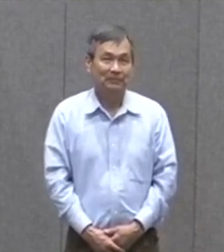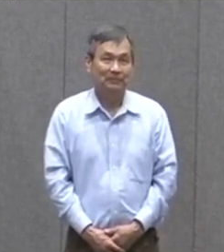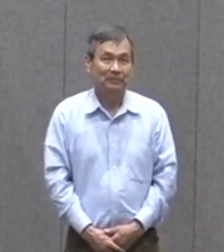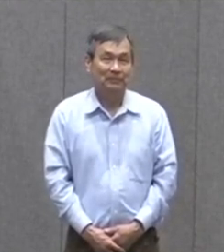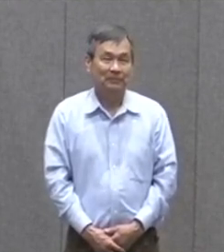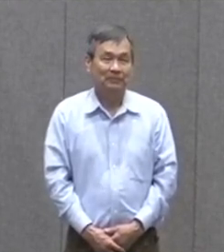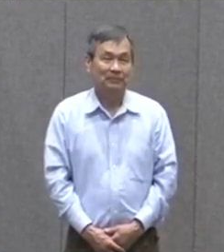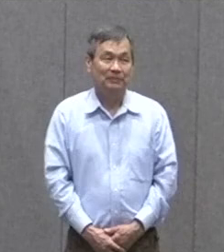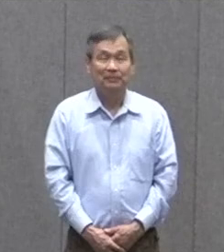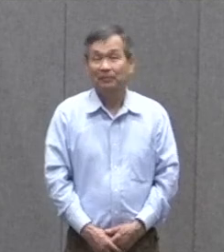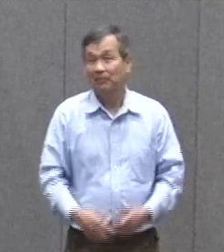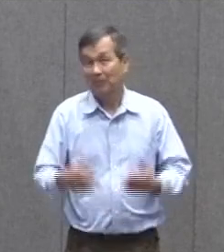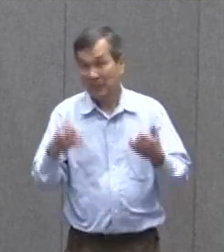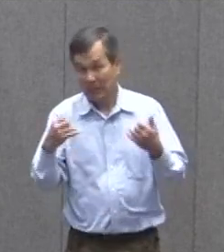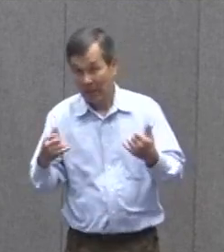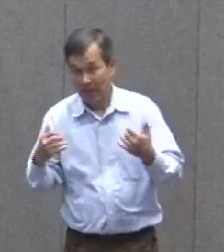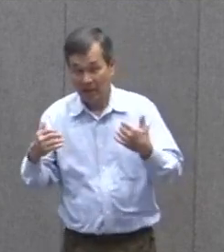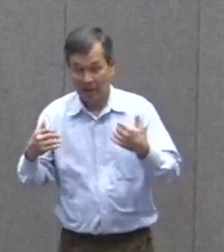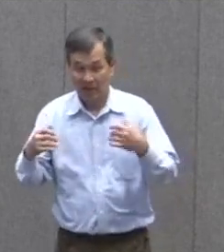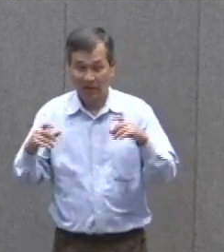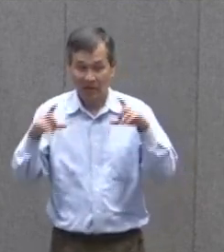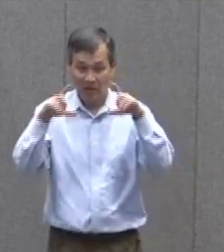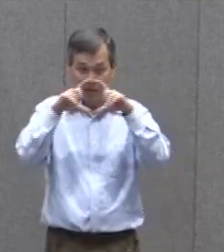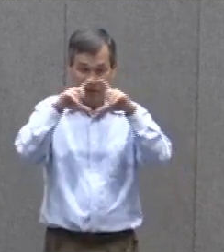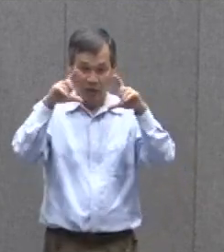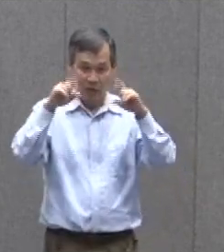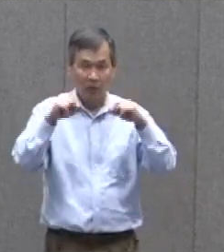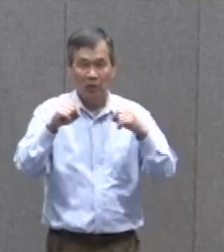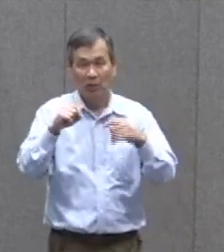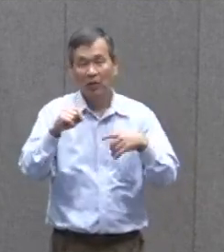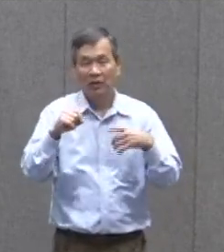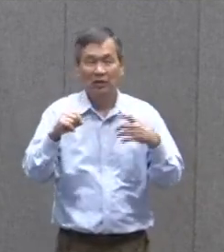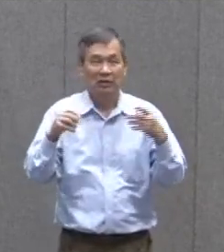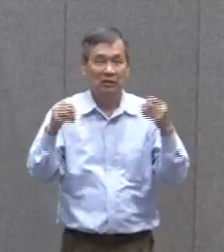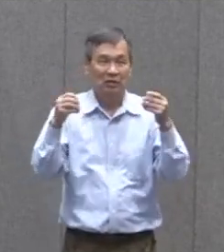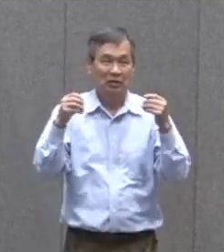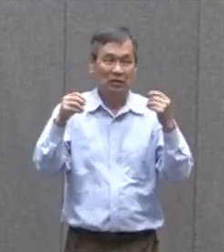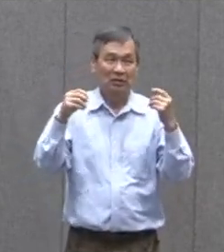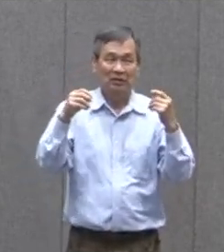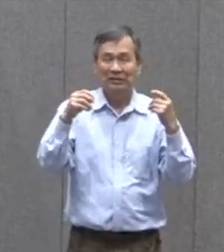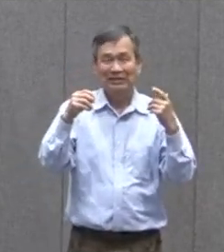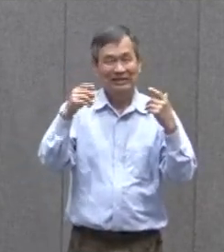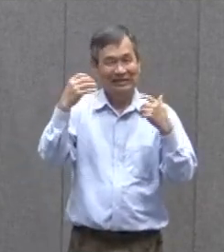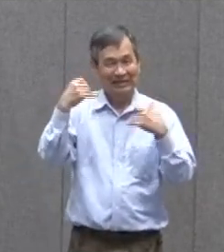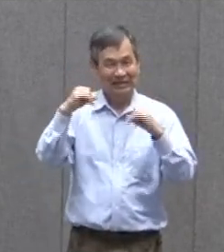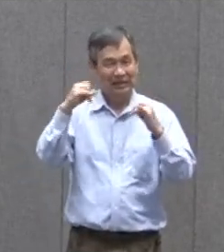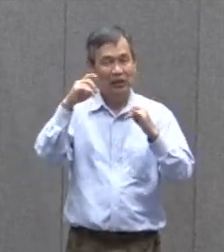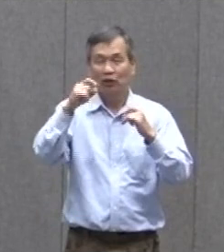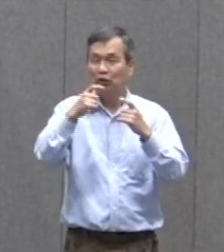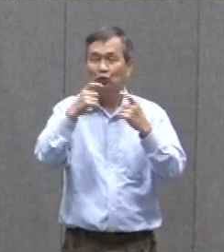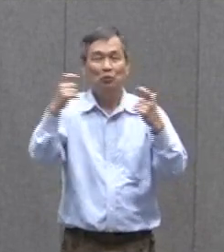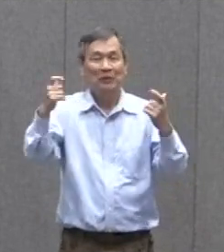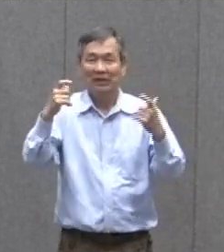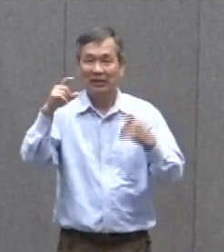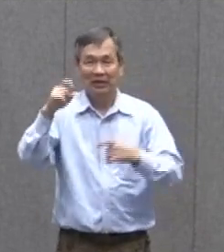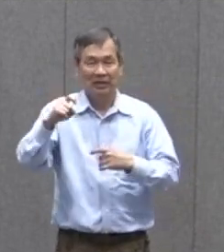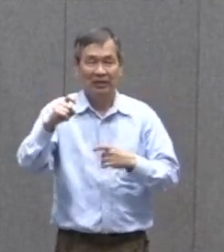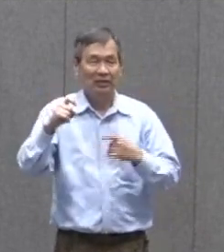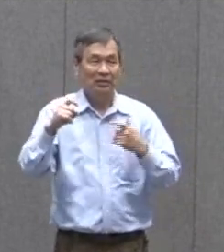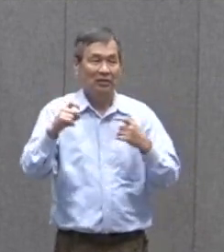So now I have my quarters and they are twice as big as they need to be right now. So what we need to do is to take our nice little stack